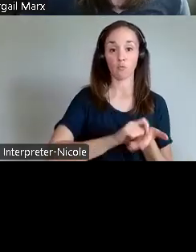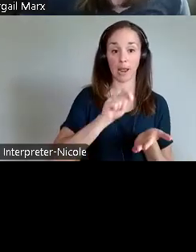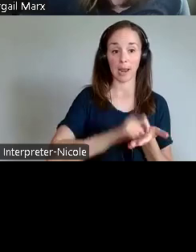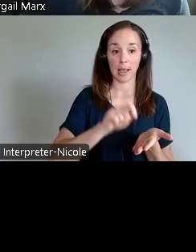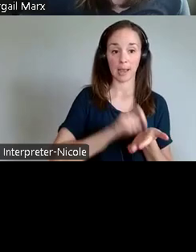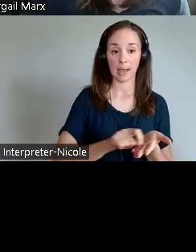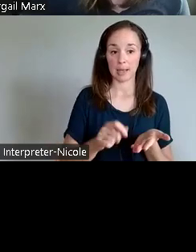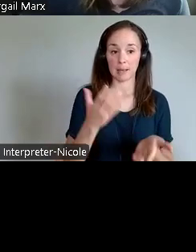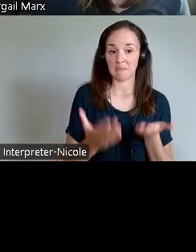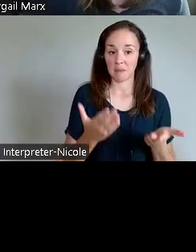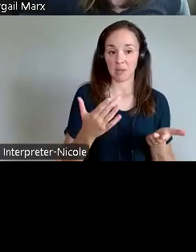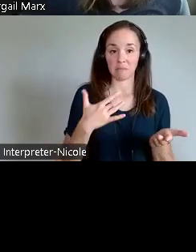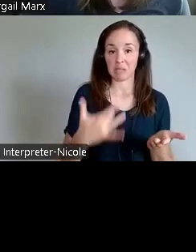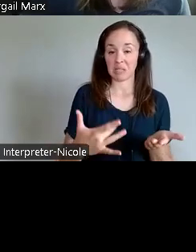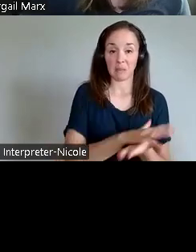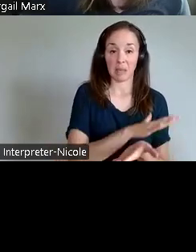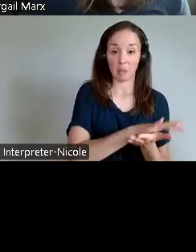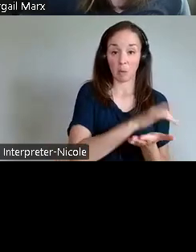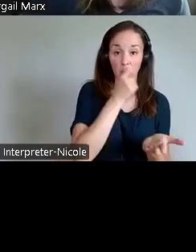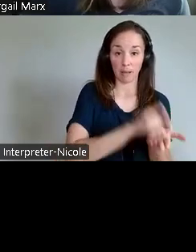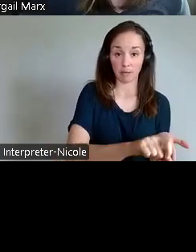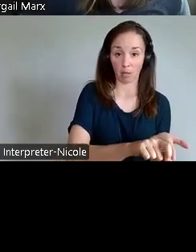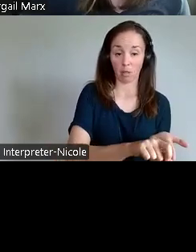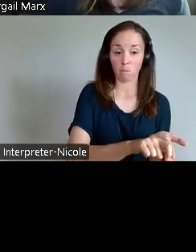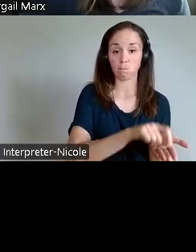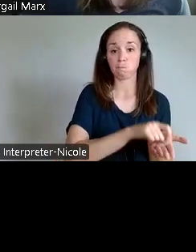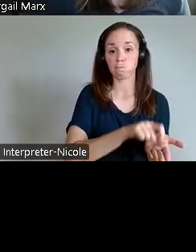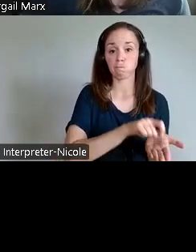just a typical paper and pencil to write out what you need to say if someone is